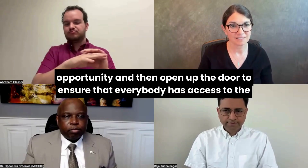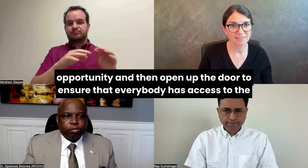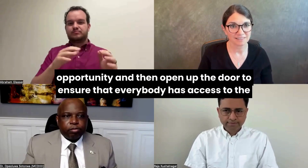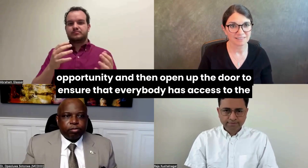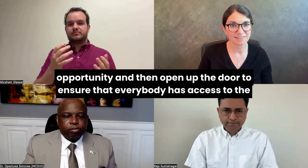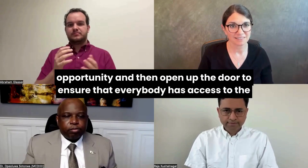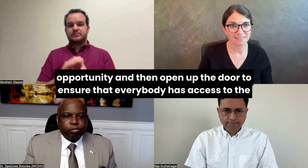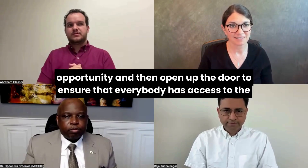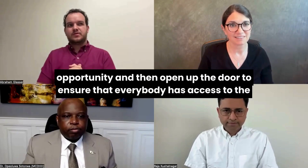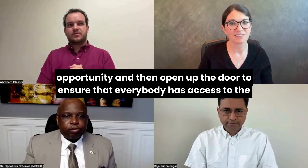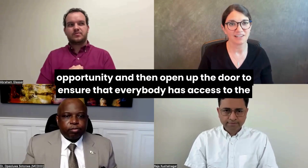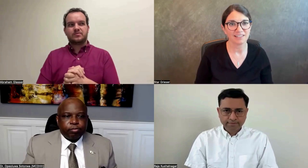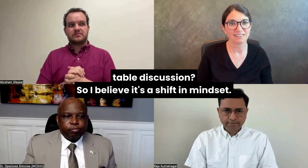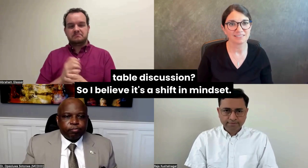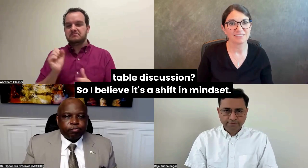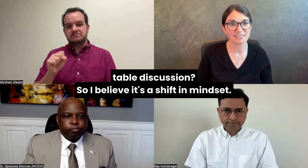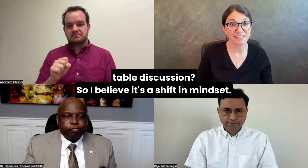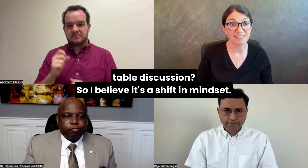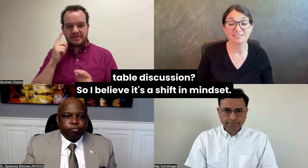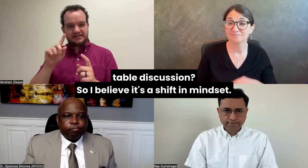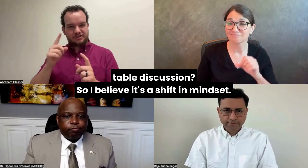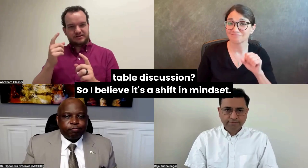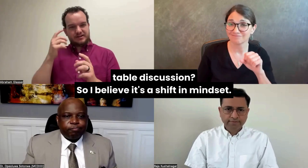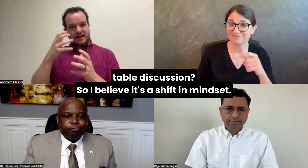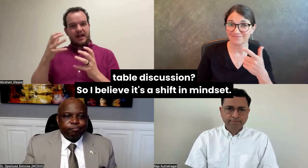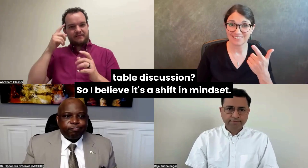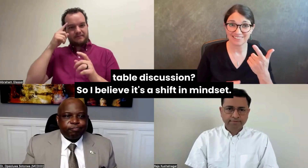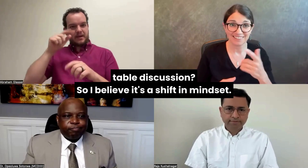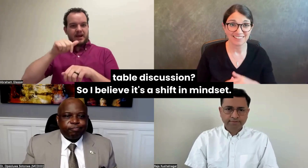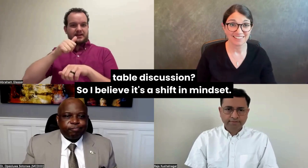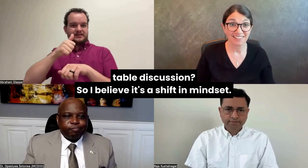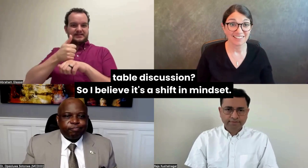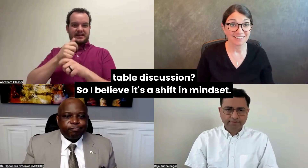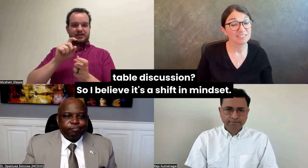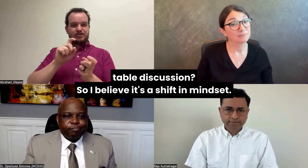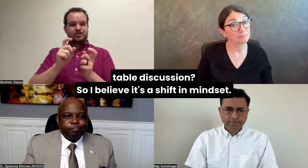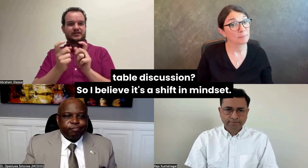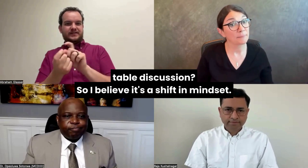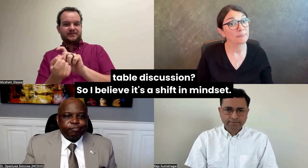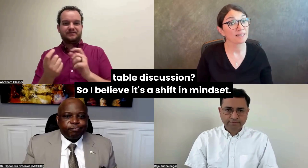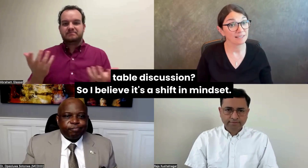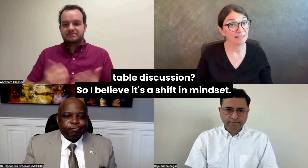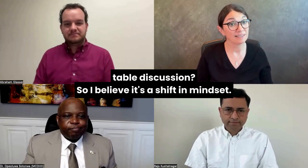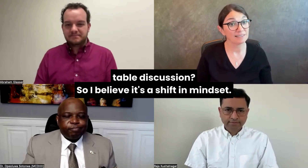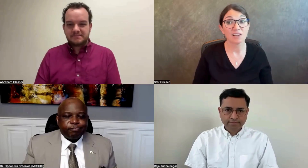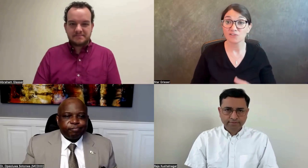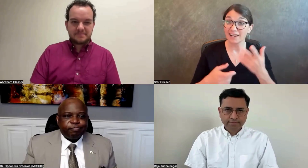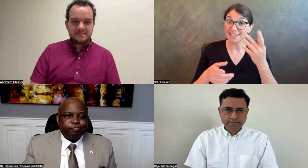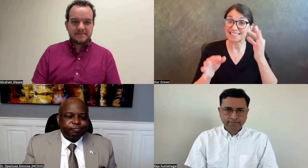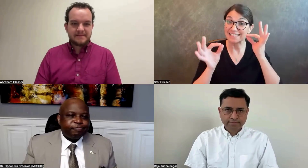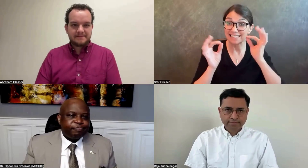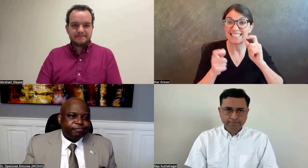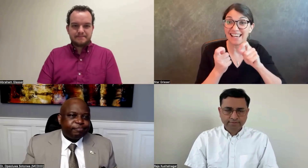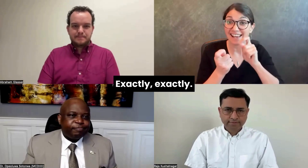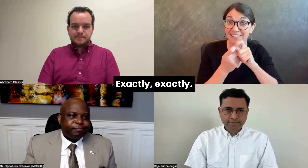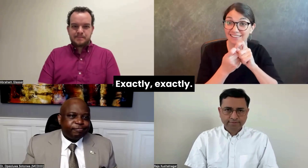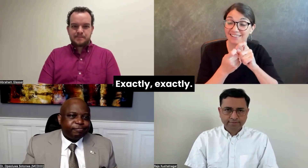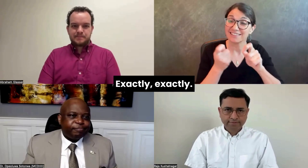table discussion? So I believe it's a shift in mindset. Exactly, exactly.